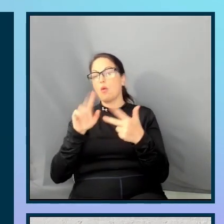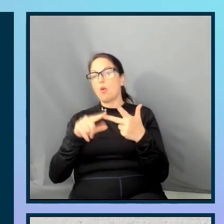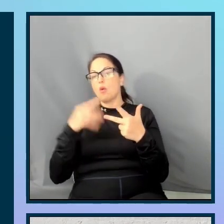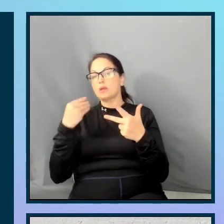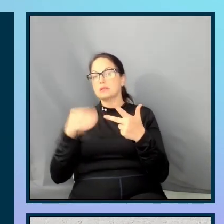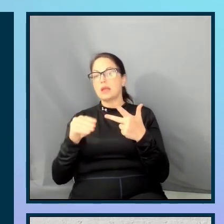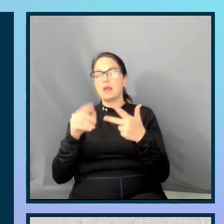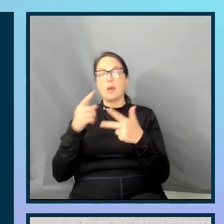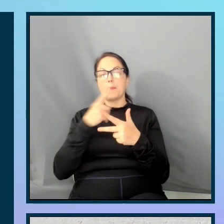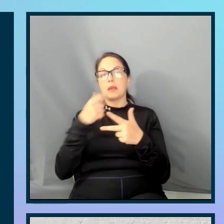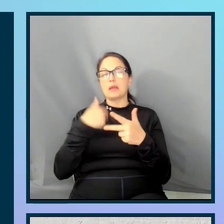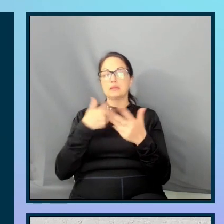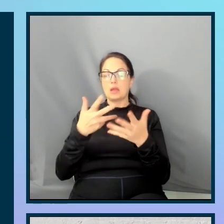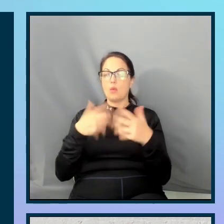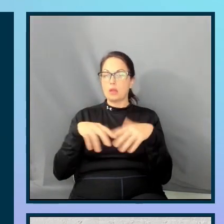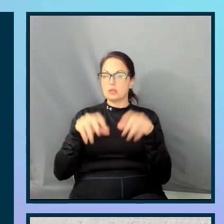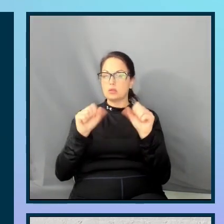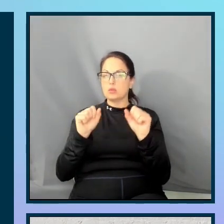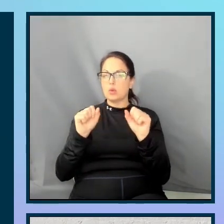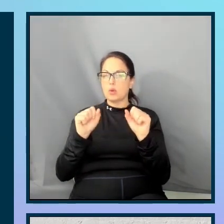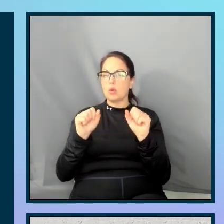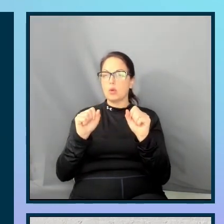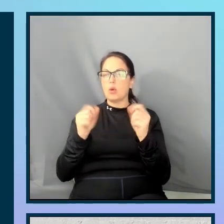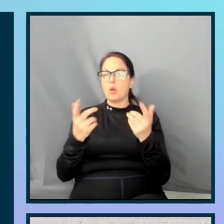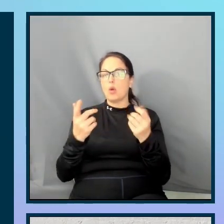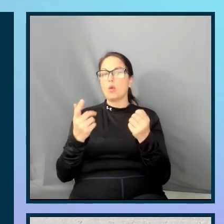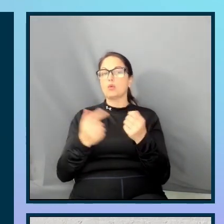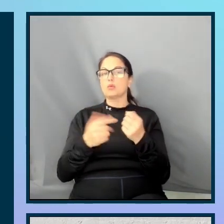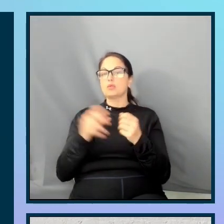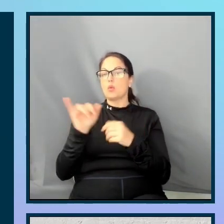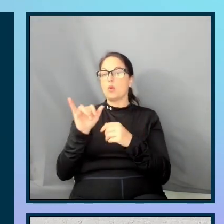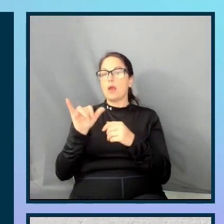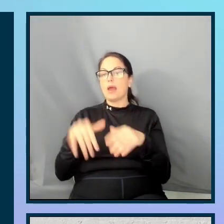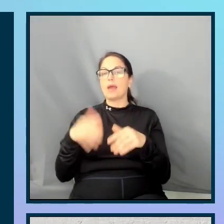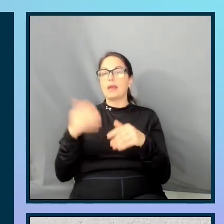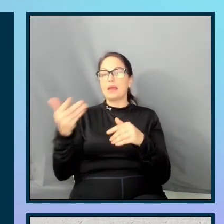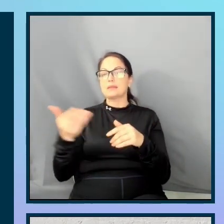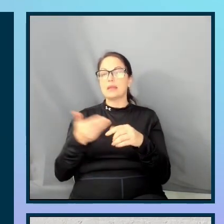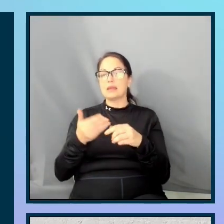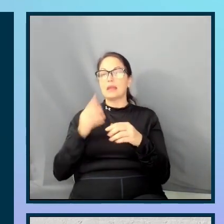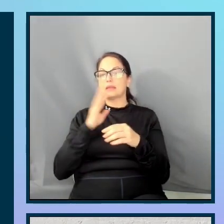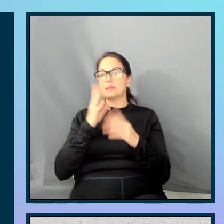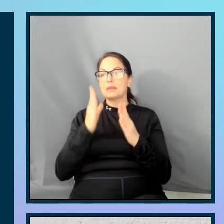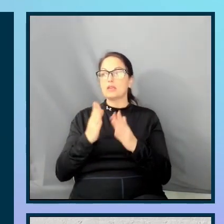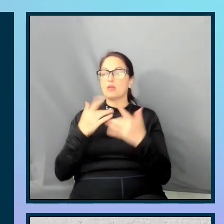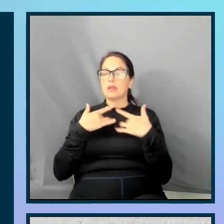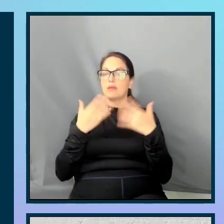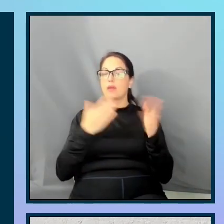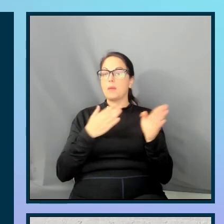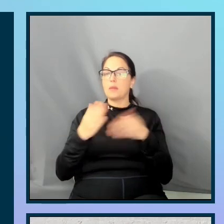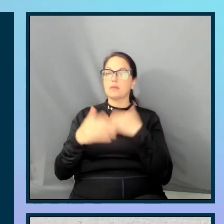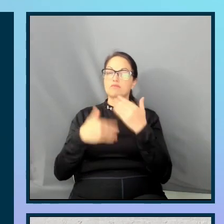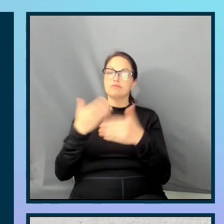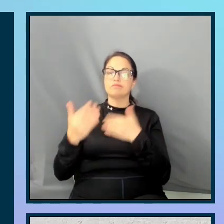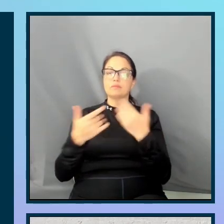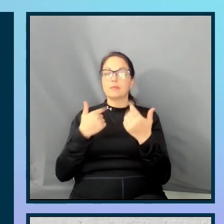because I wanted to host Y as a guest speaker, the event planning process led me to meet A, B and C